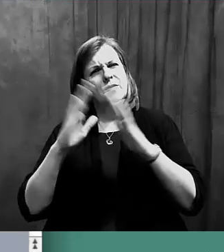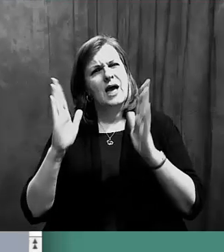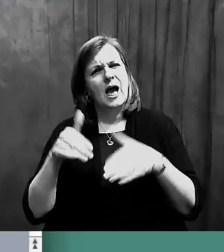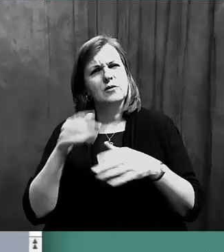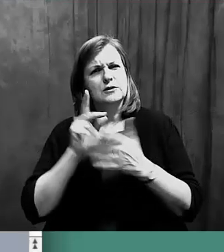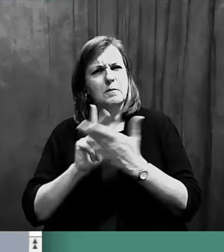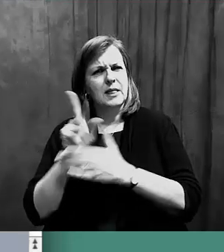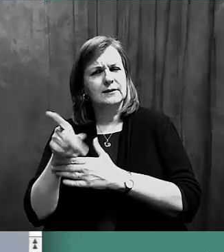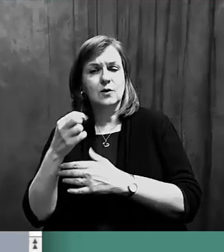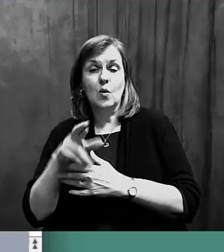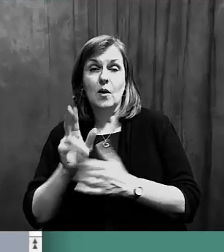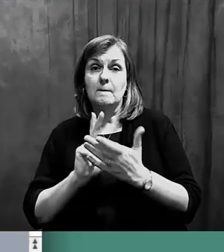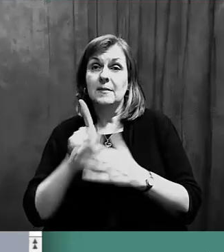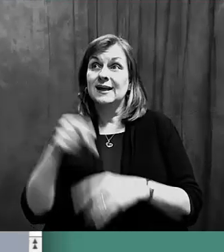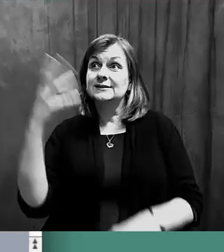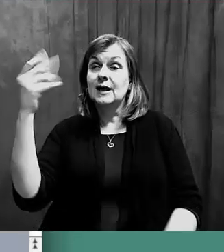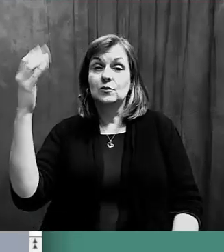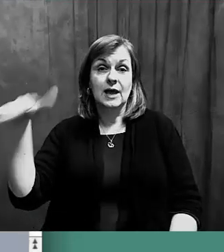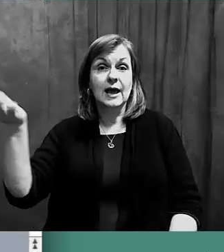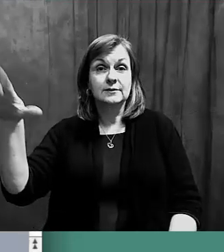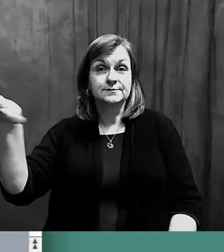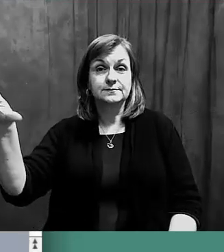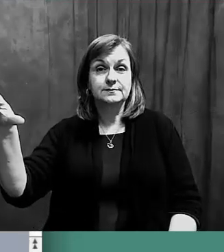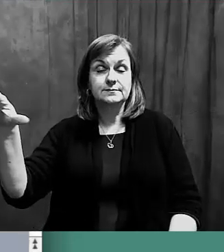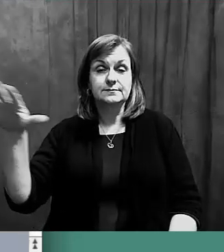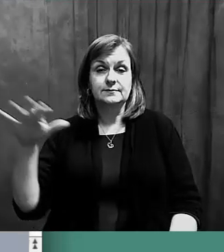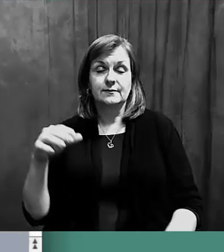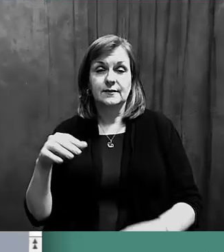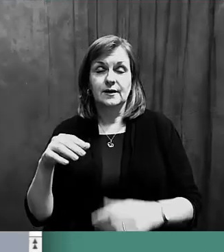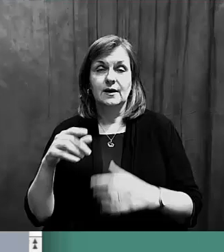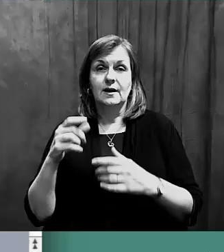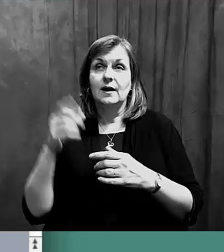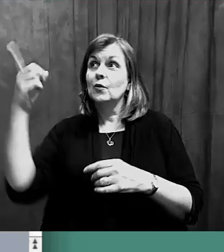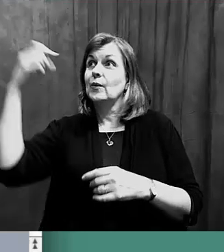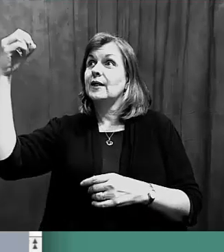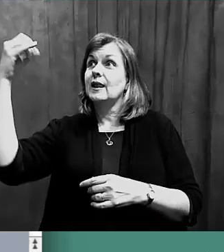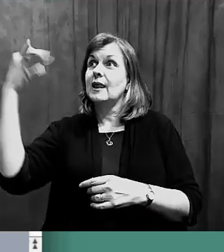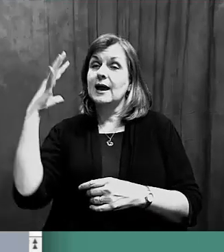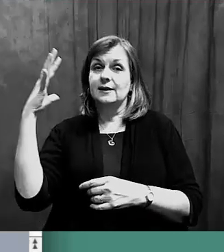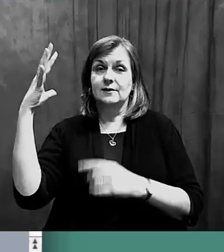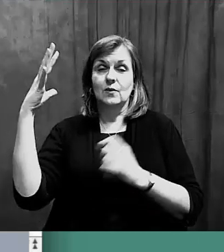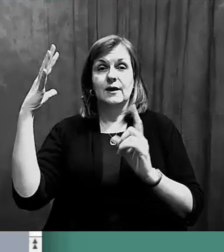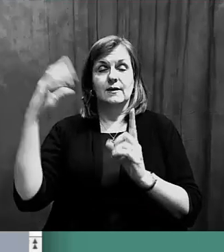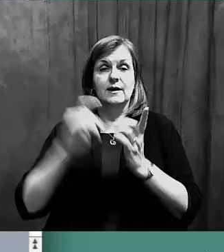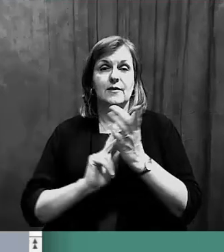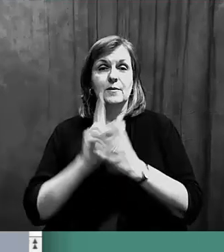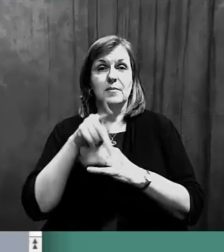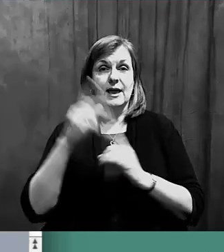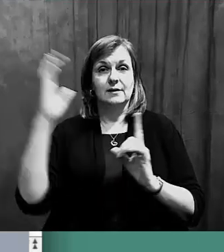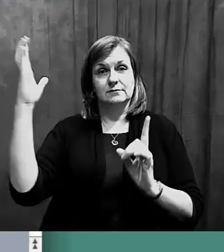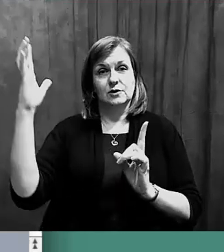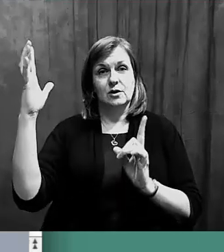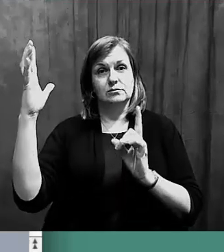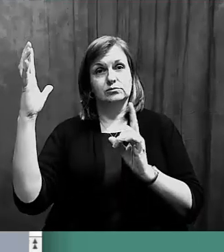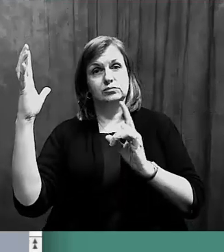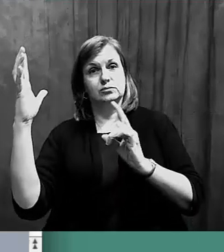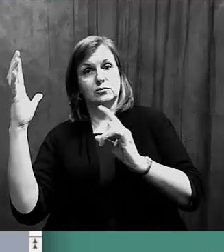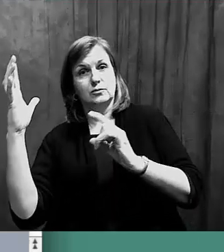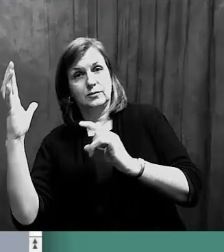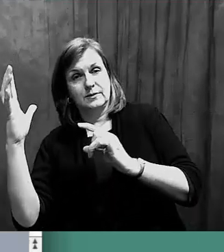think about your houseplants at home or plants even outside they tend to lean towards the light